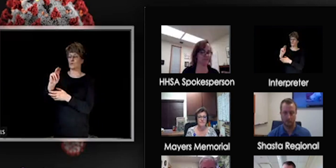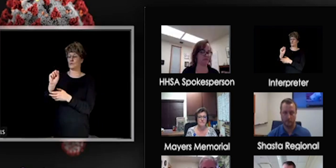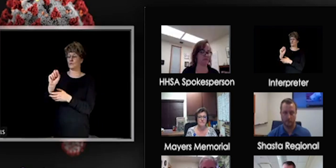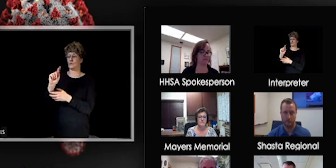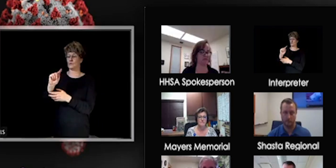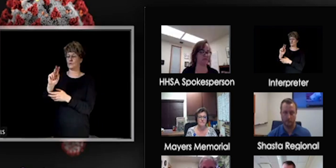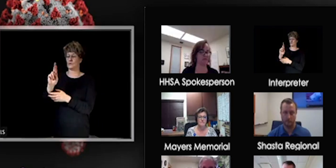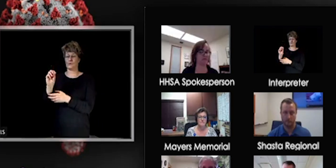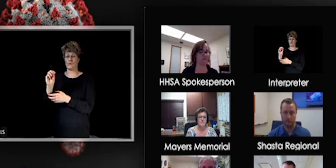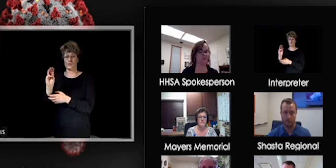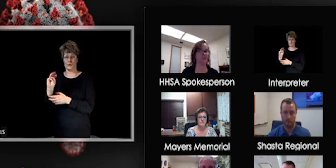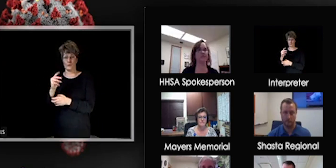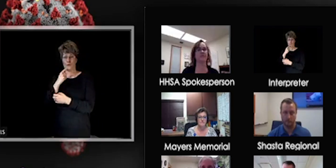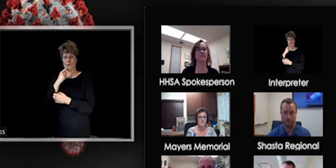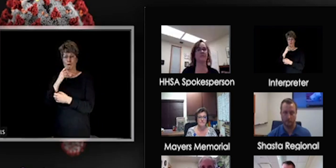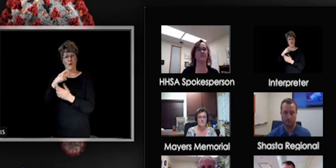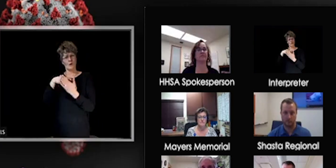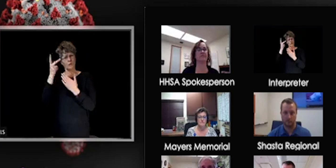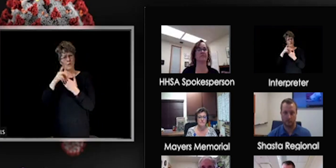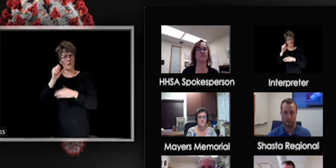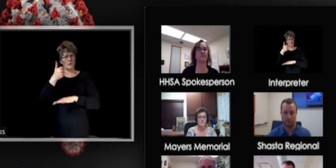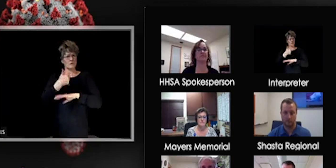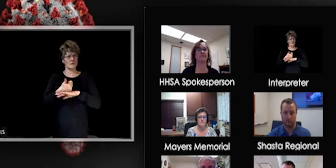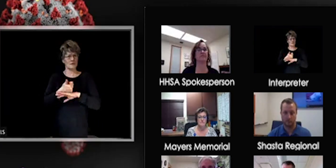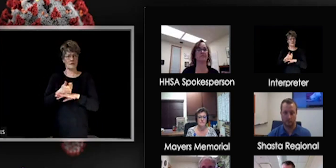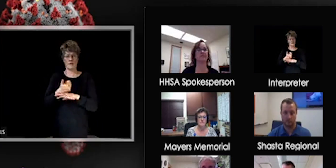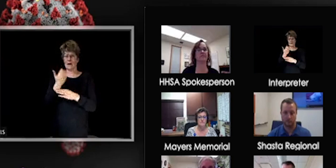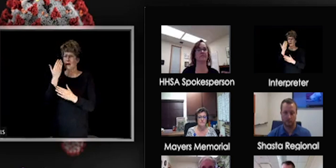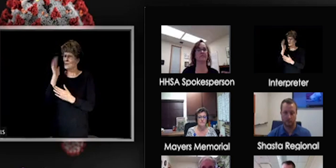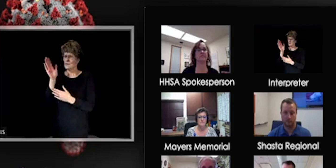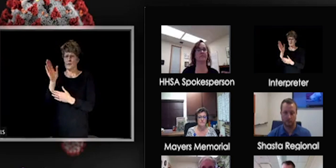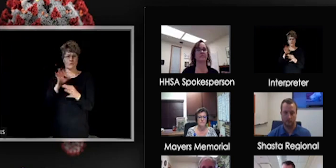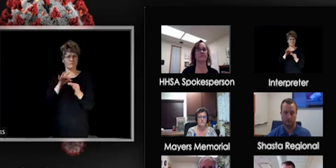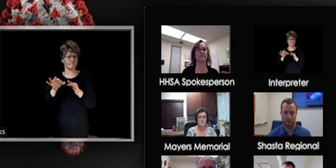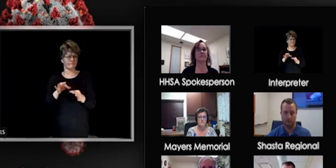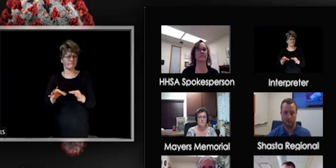have a lot of details, do you, Donnell, know where contracting is on that? I do believe